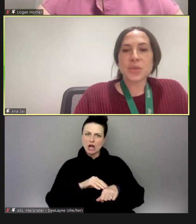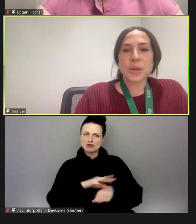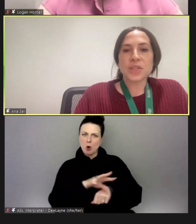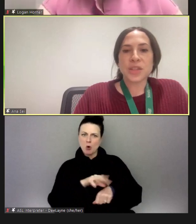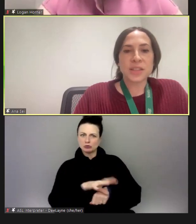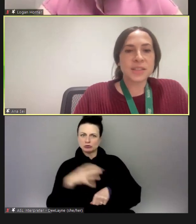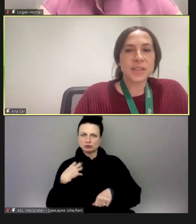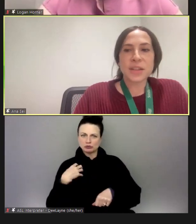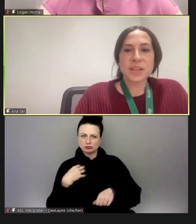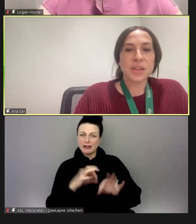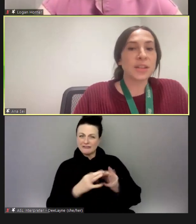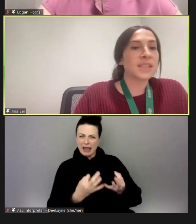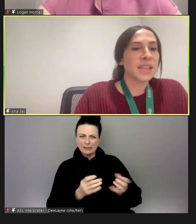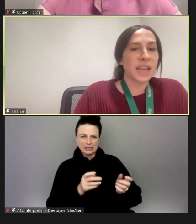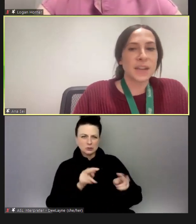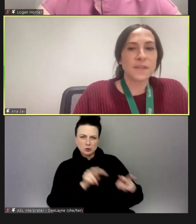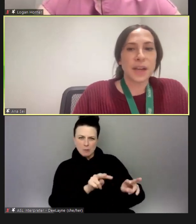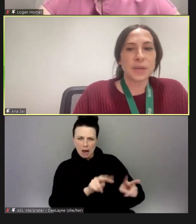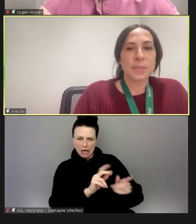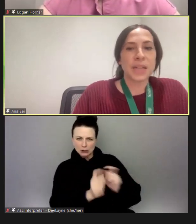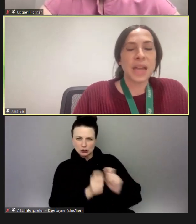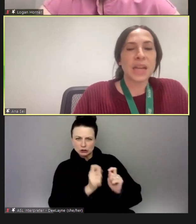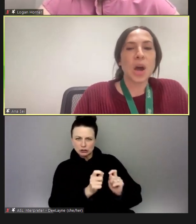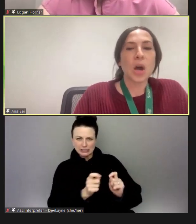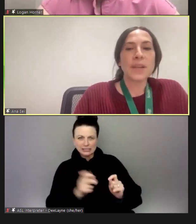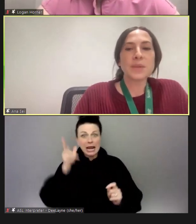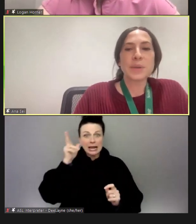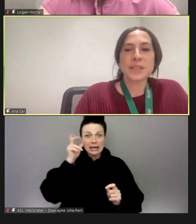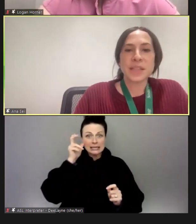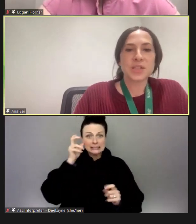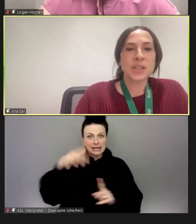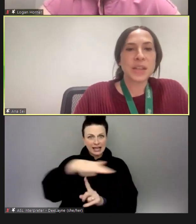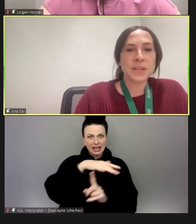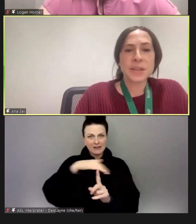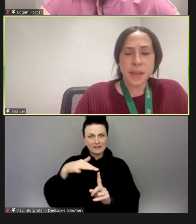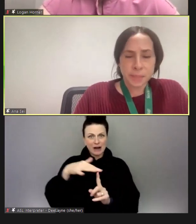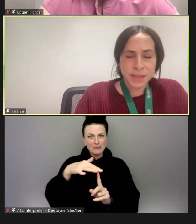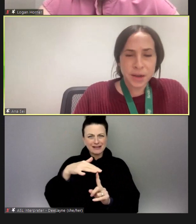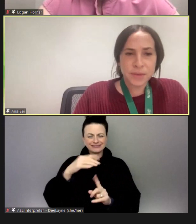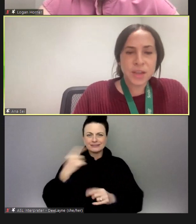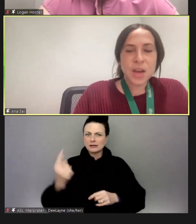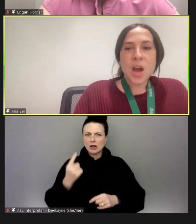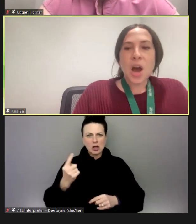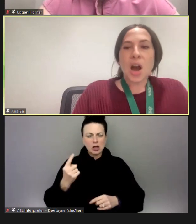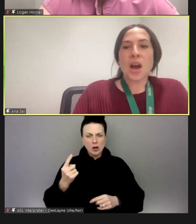adjust their their listening environment